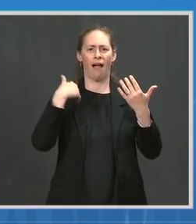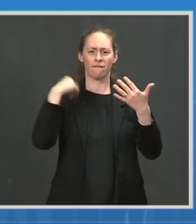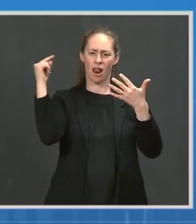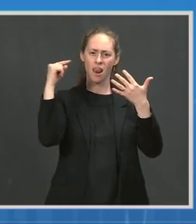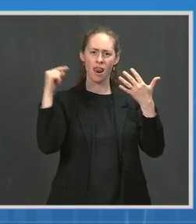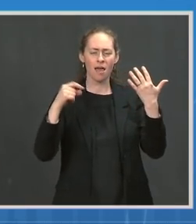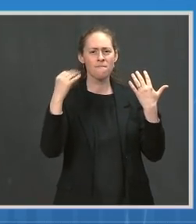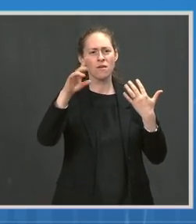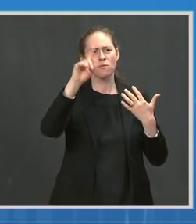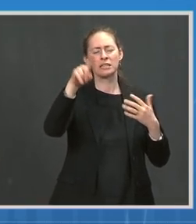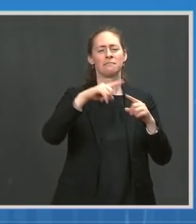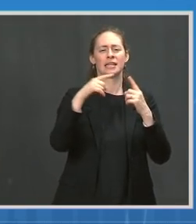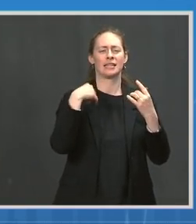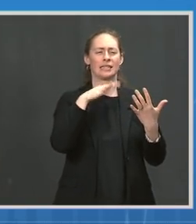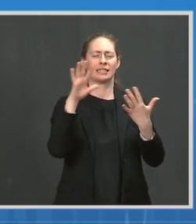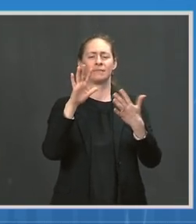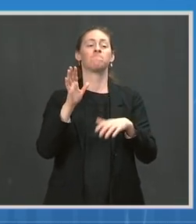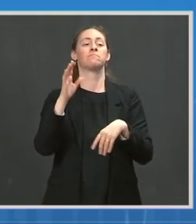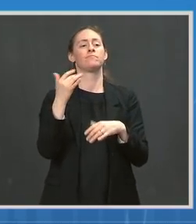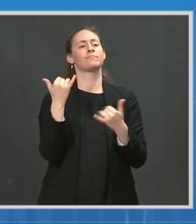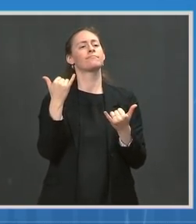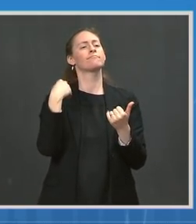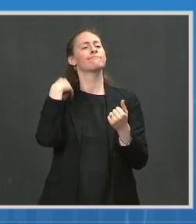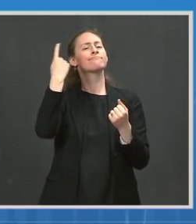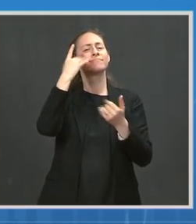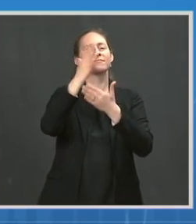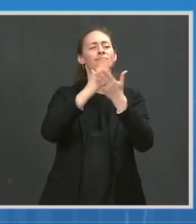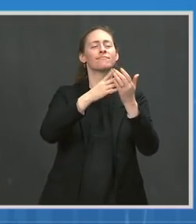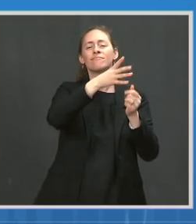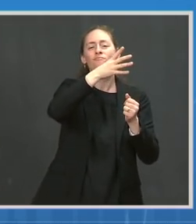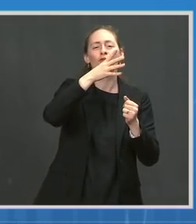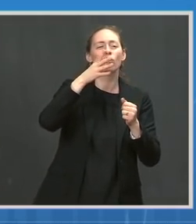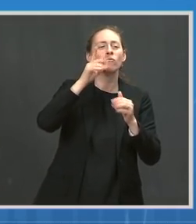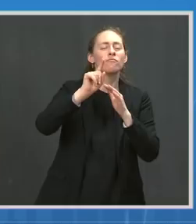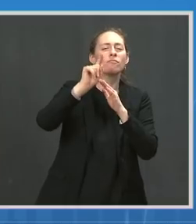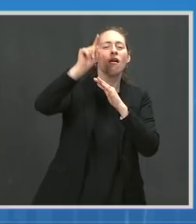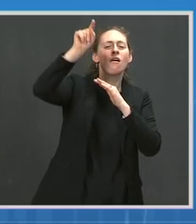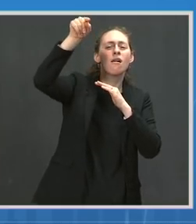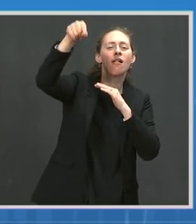sort of, rural/urban divide in the uptick in new cases.